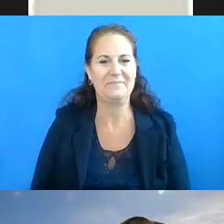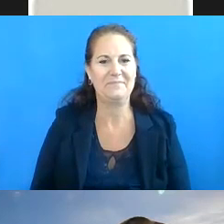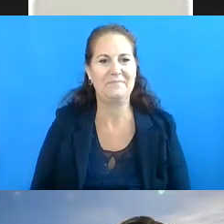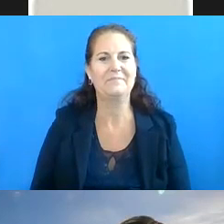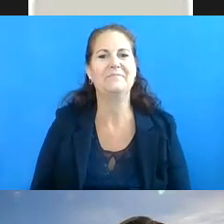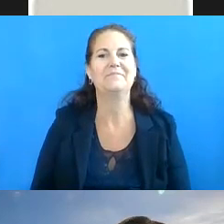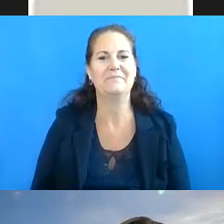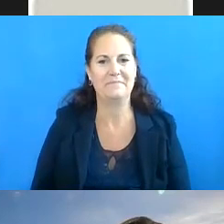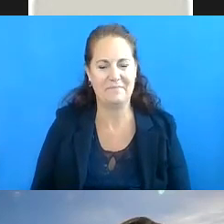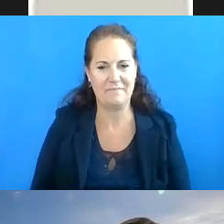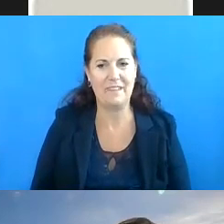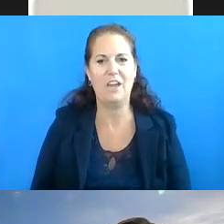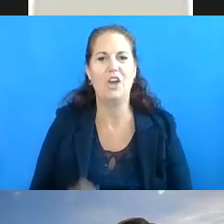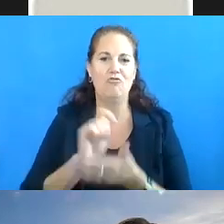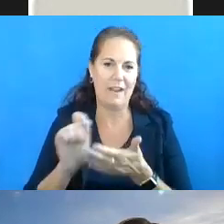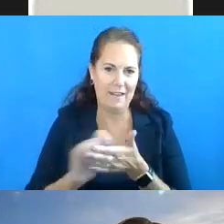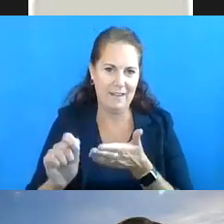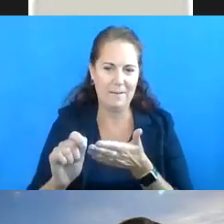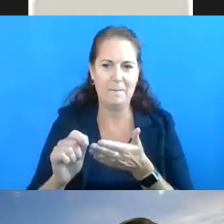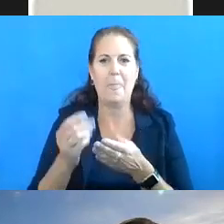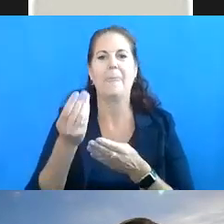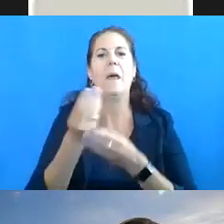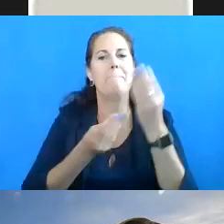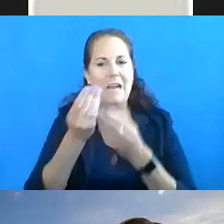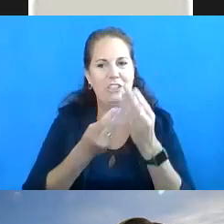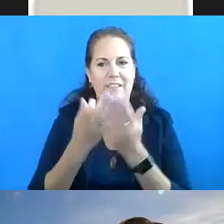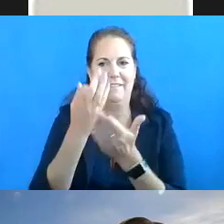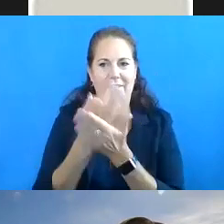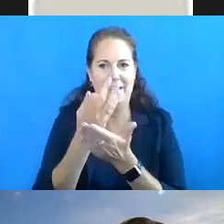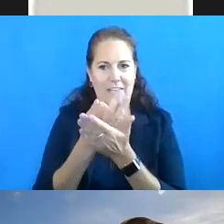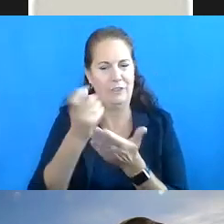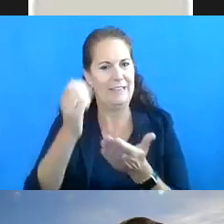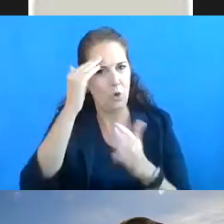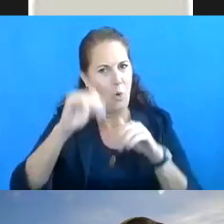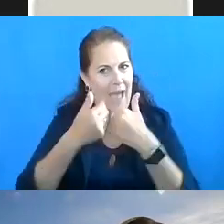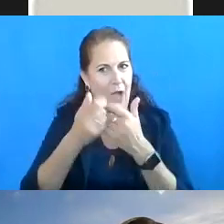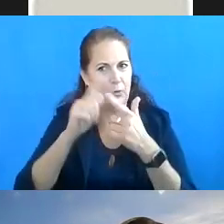Ok, so writing, budgeting. You need to know how to draft a budget together.